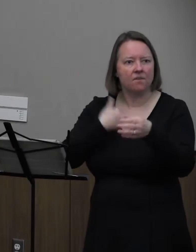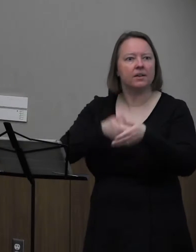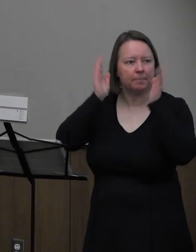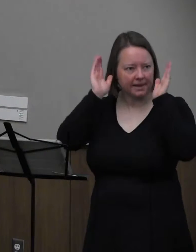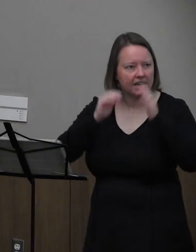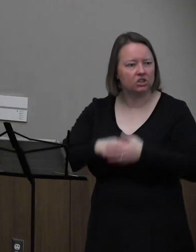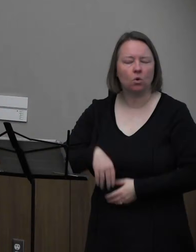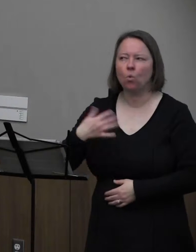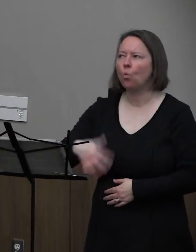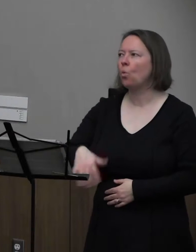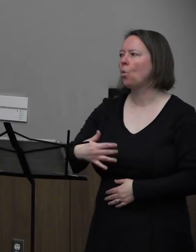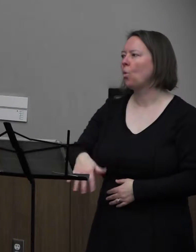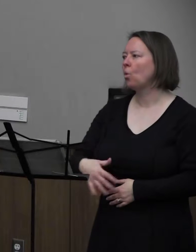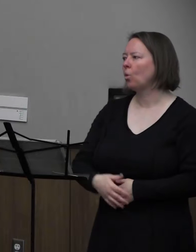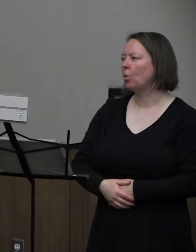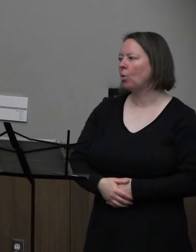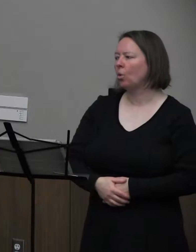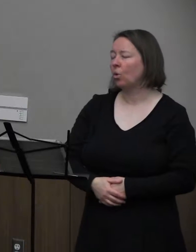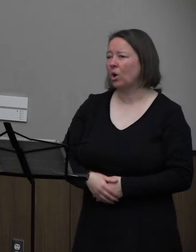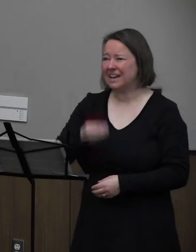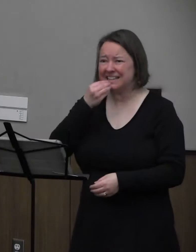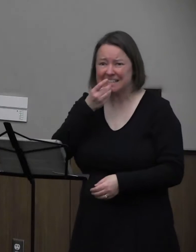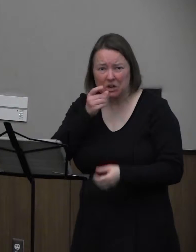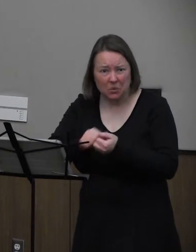Oh my gosh, dinner with her, we knew,